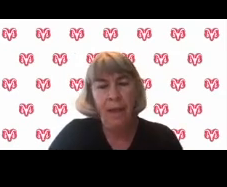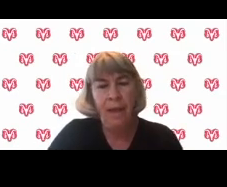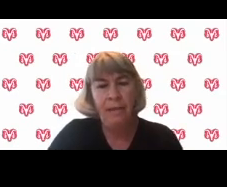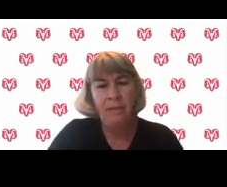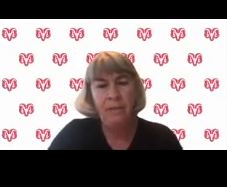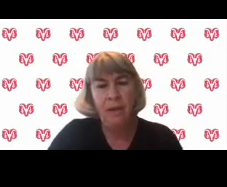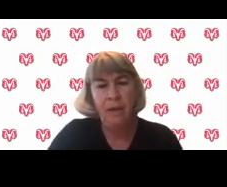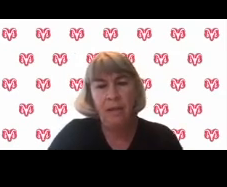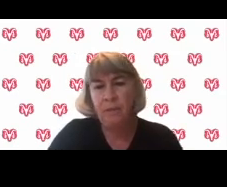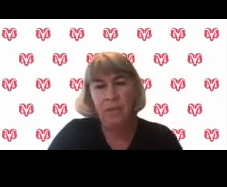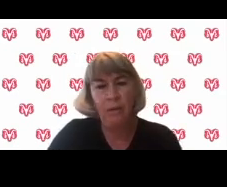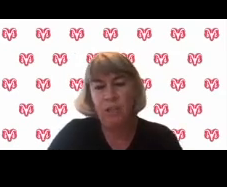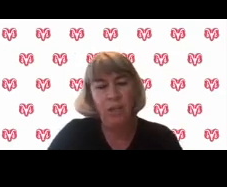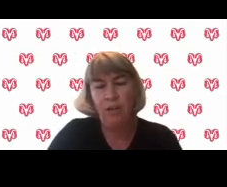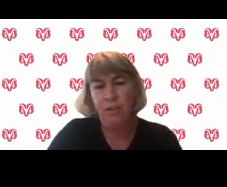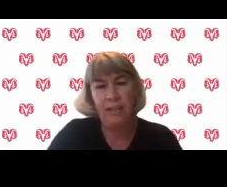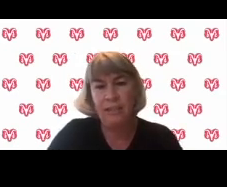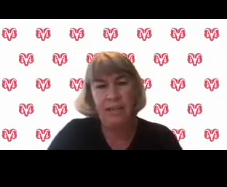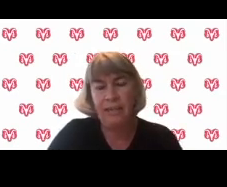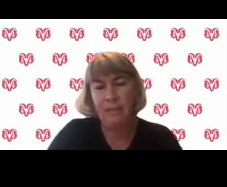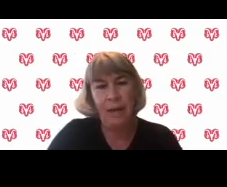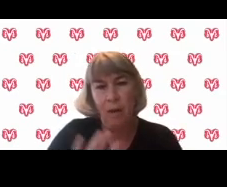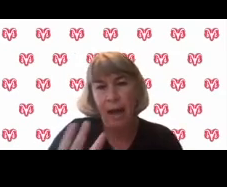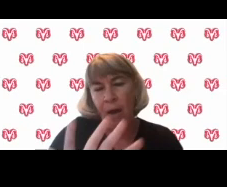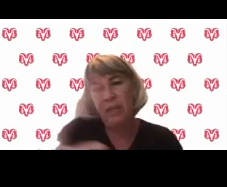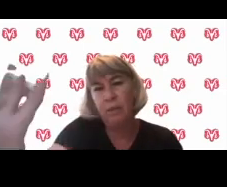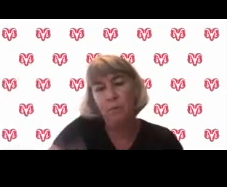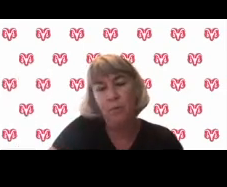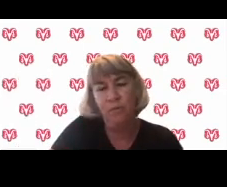and share your thoughts and ideas about how we can move